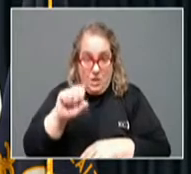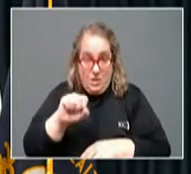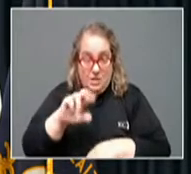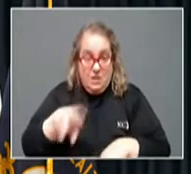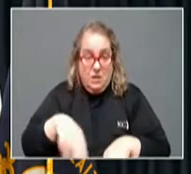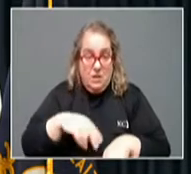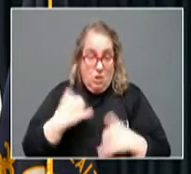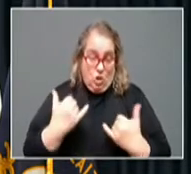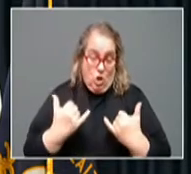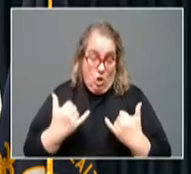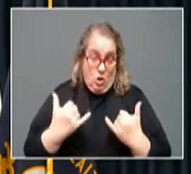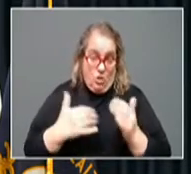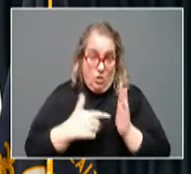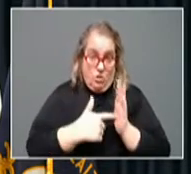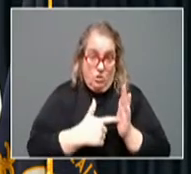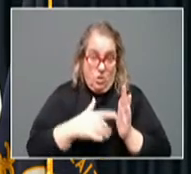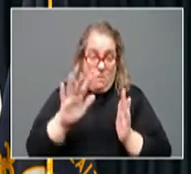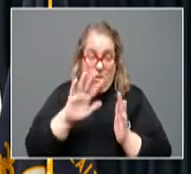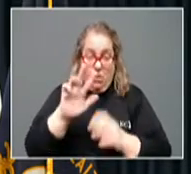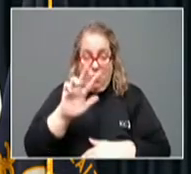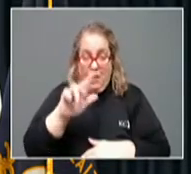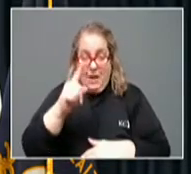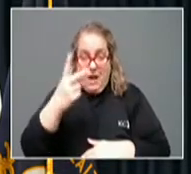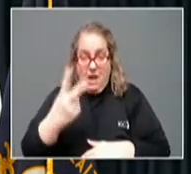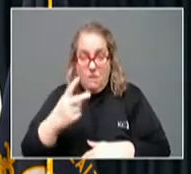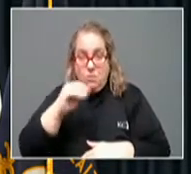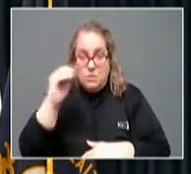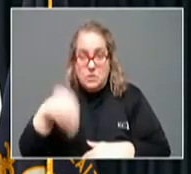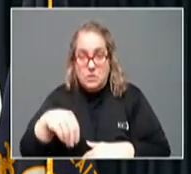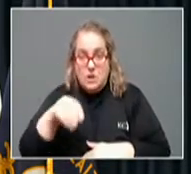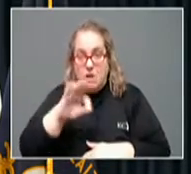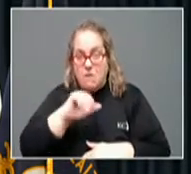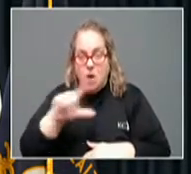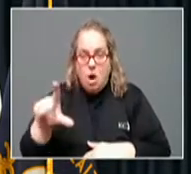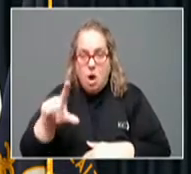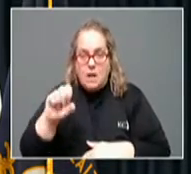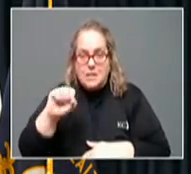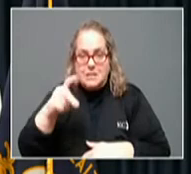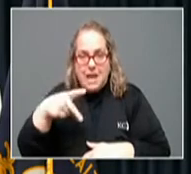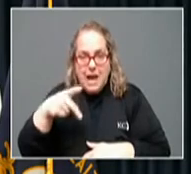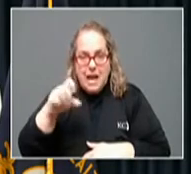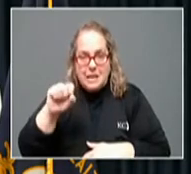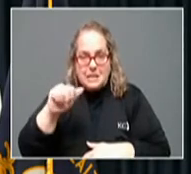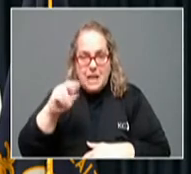around 3.5% or so of all the samples through last week could potentially be